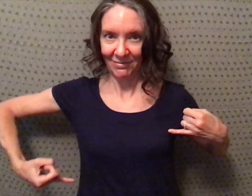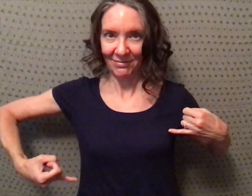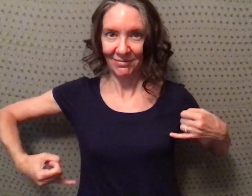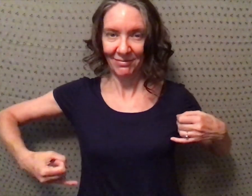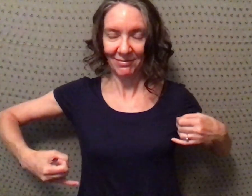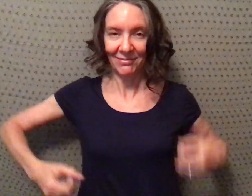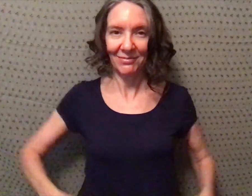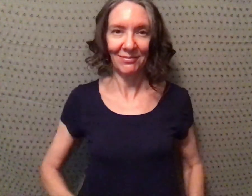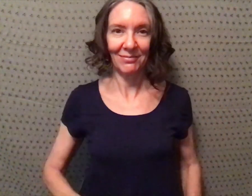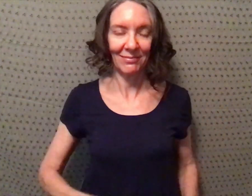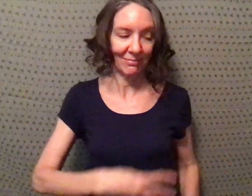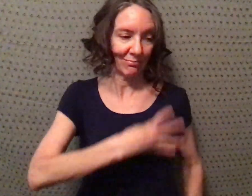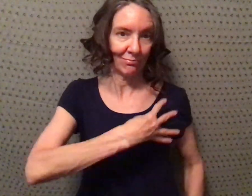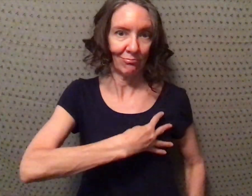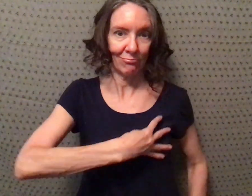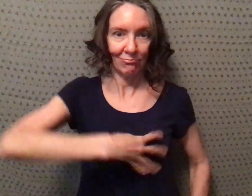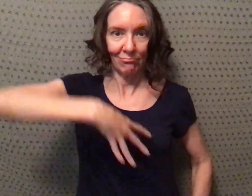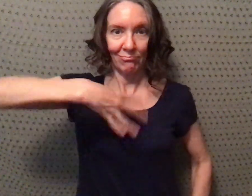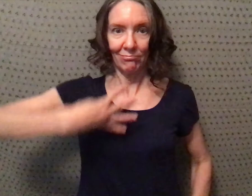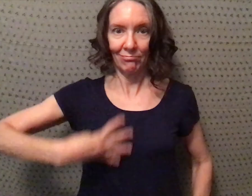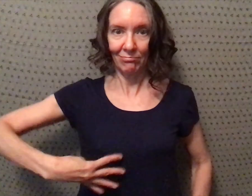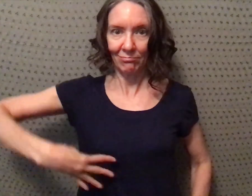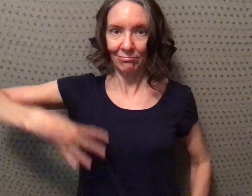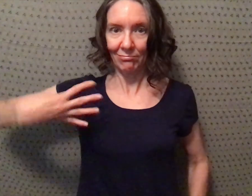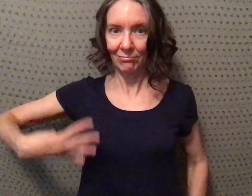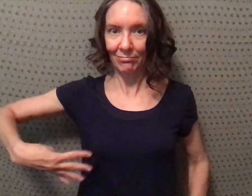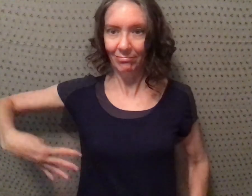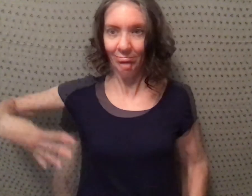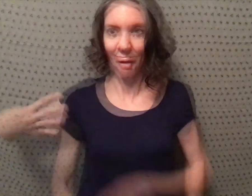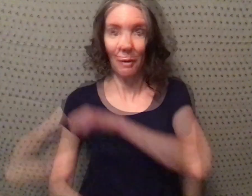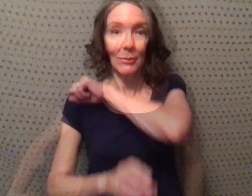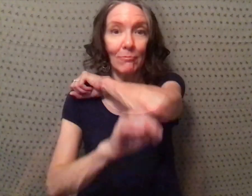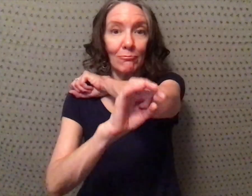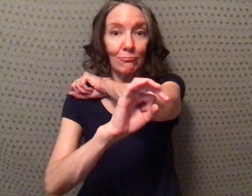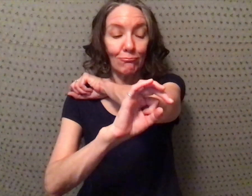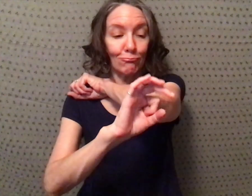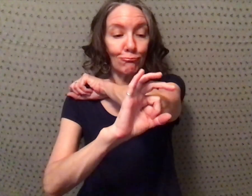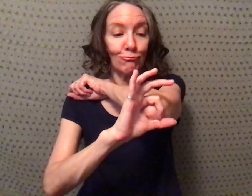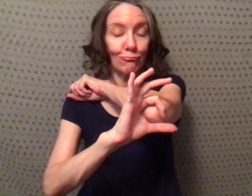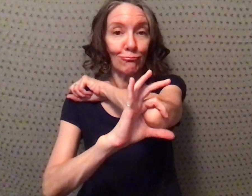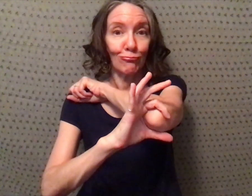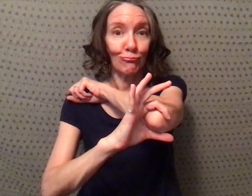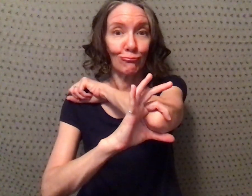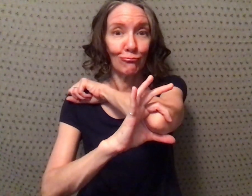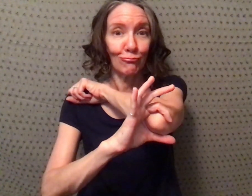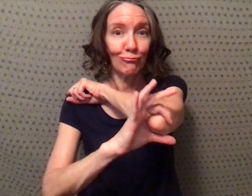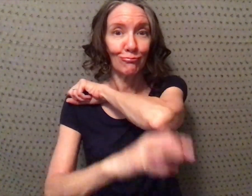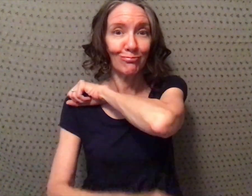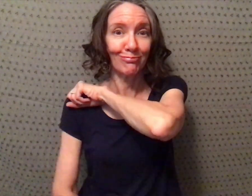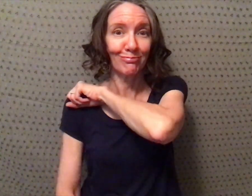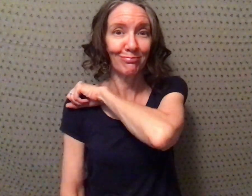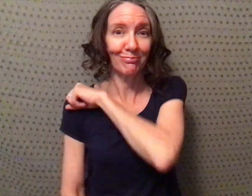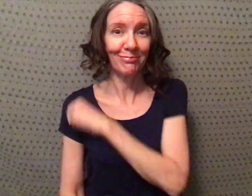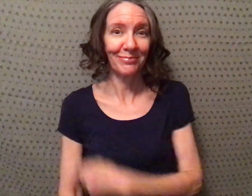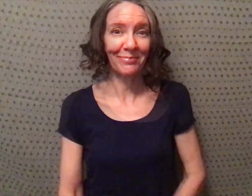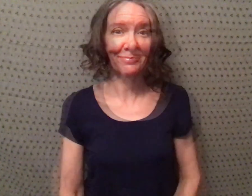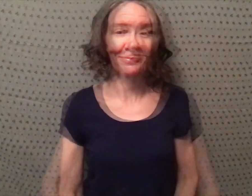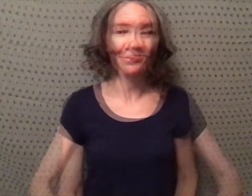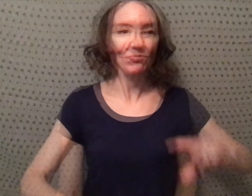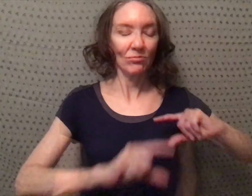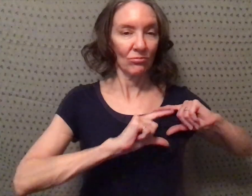zigzag lines, or wavy lines, a worn-out elbow,